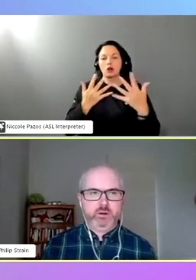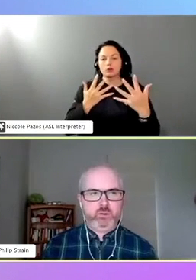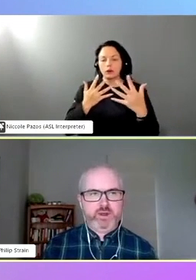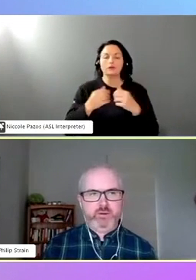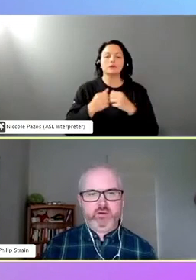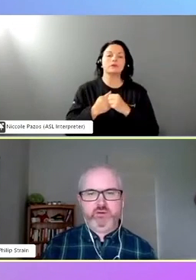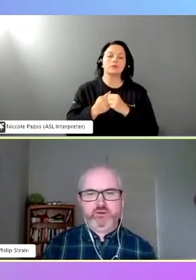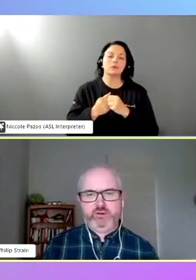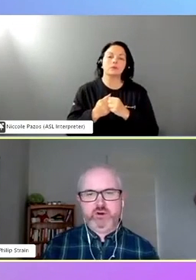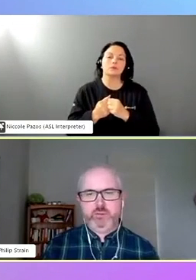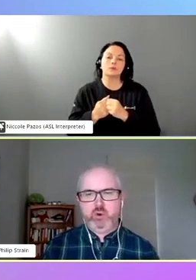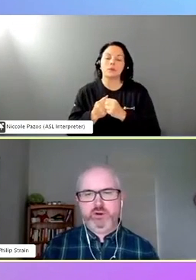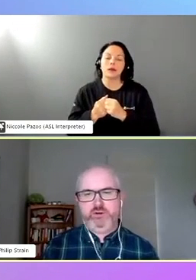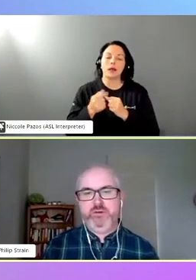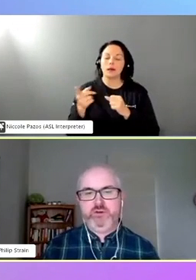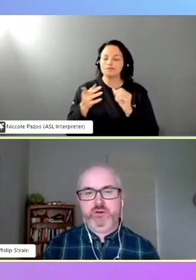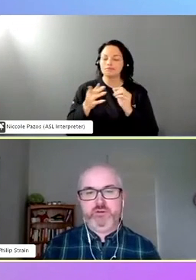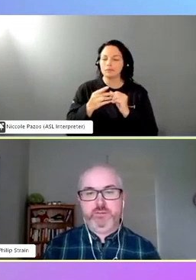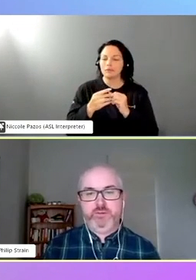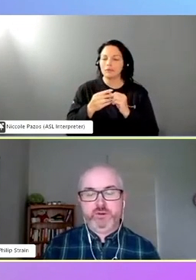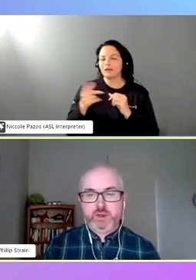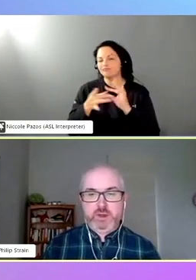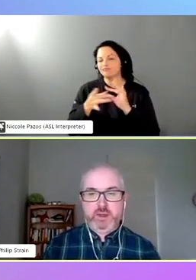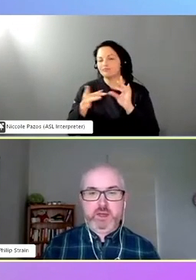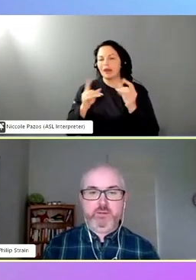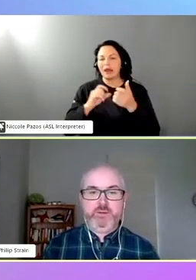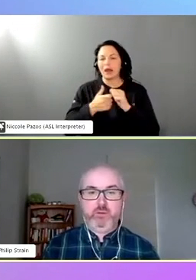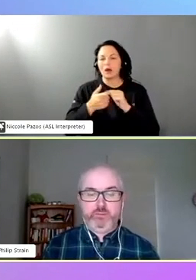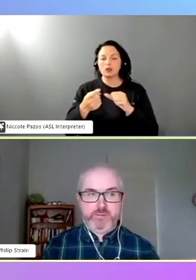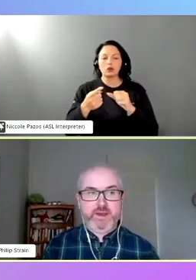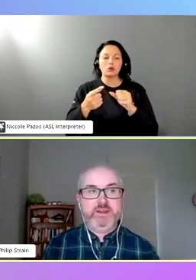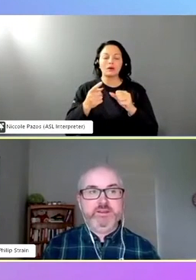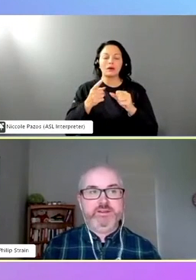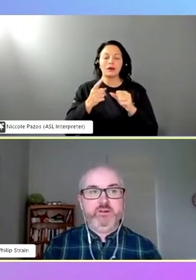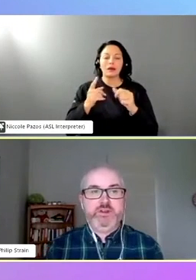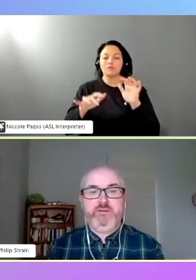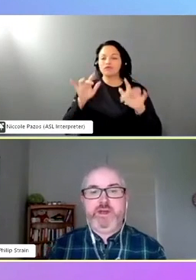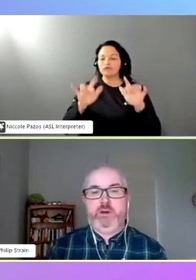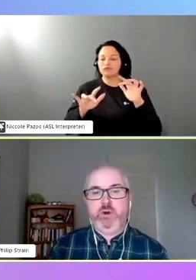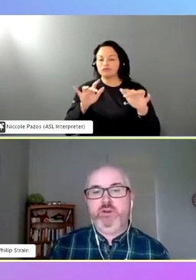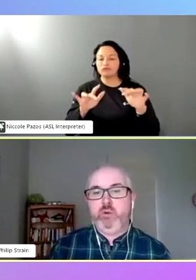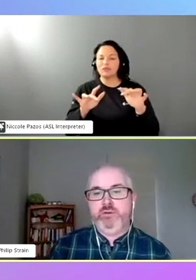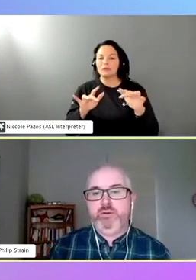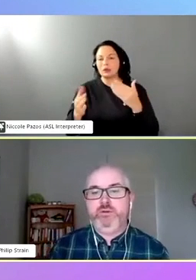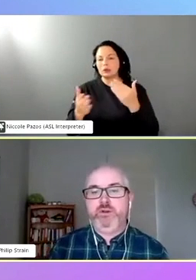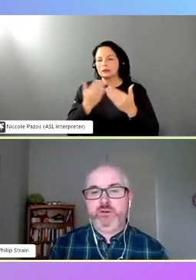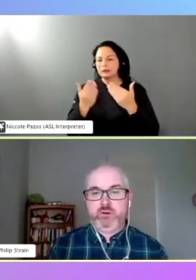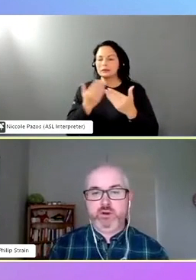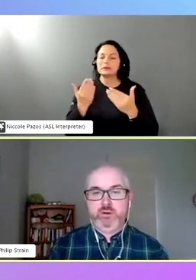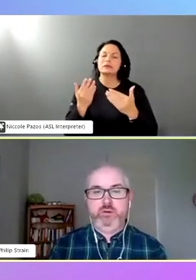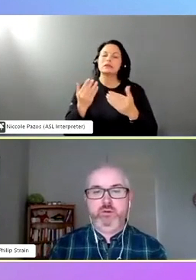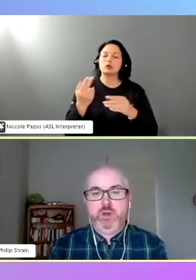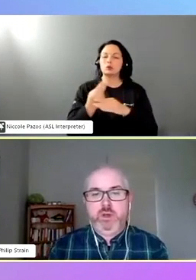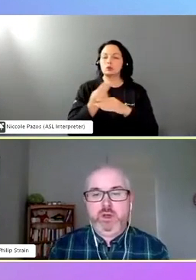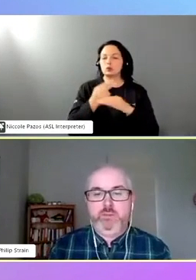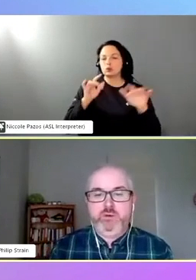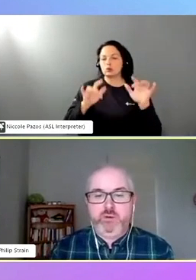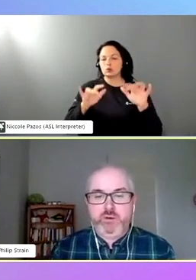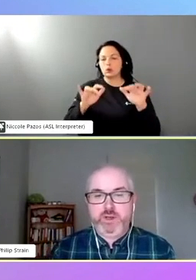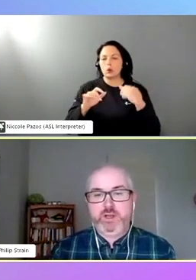this really follows probably the closest analogy, the behavior